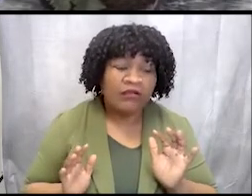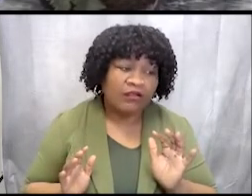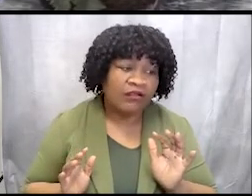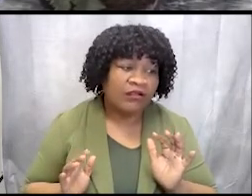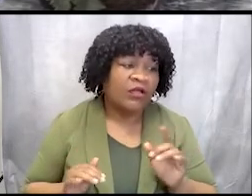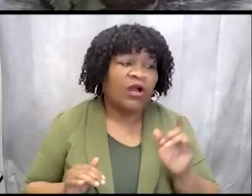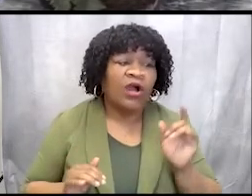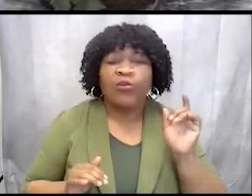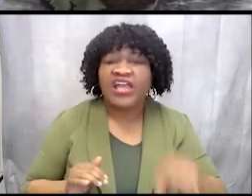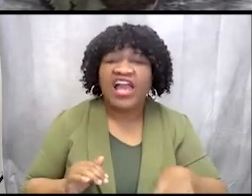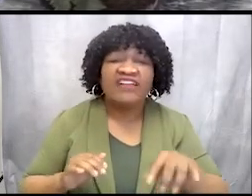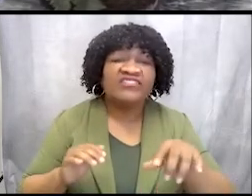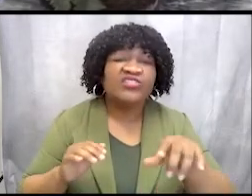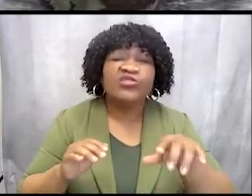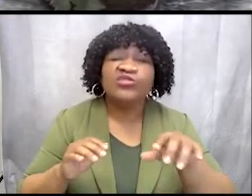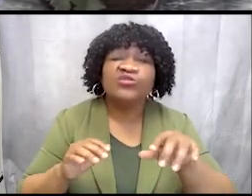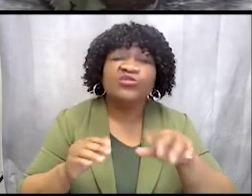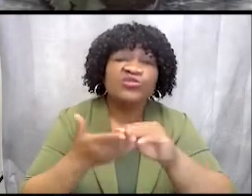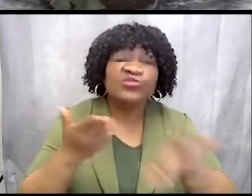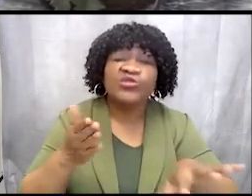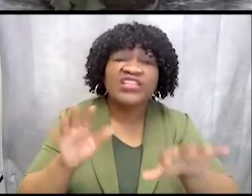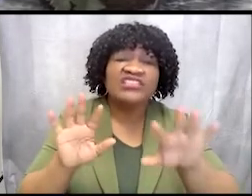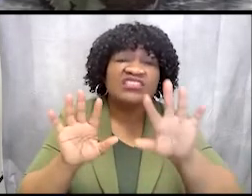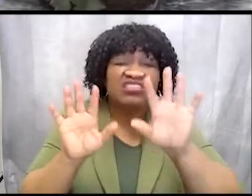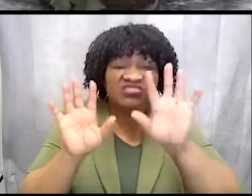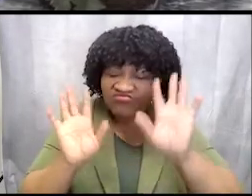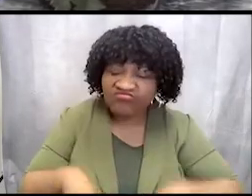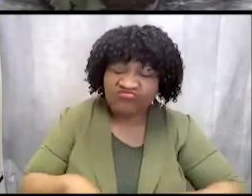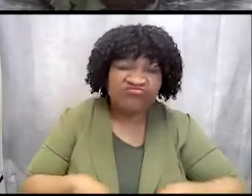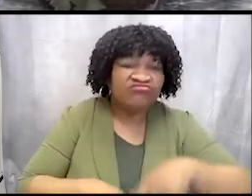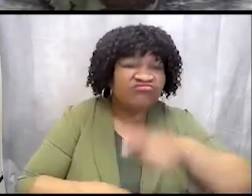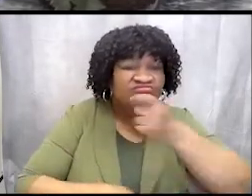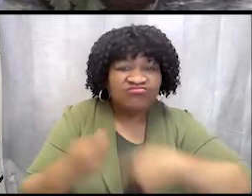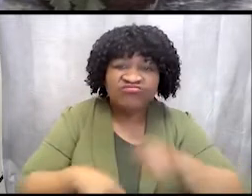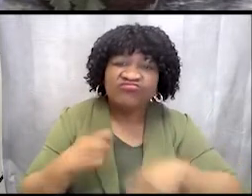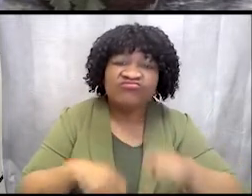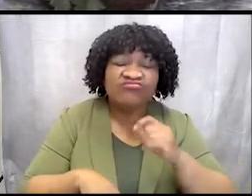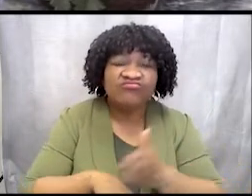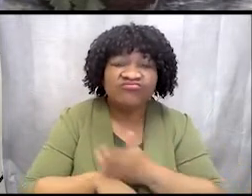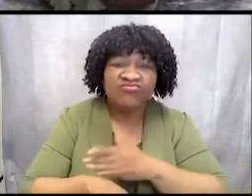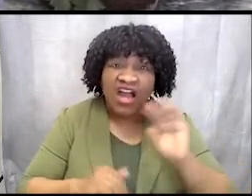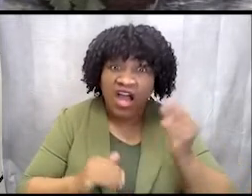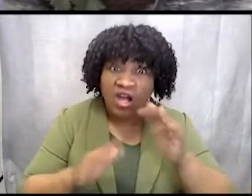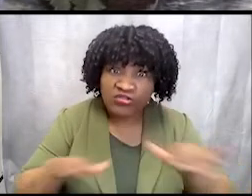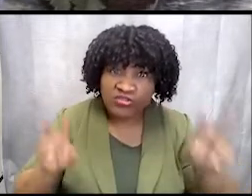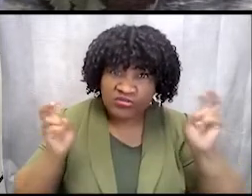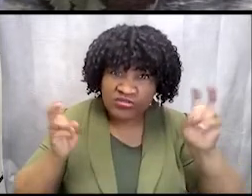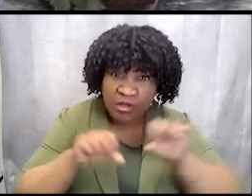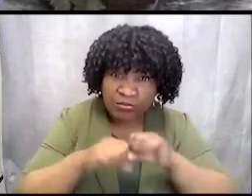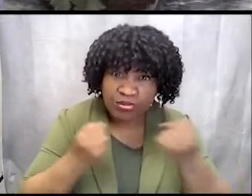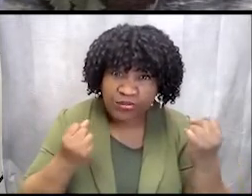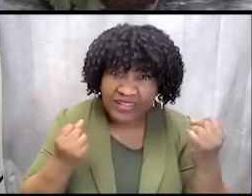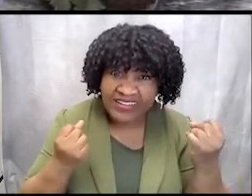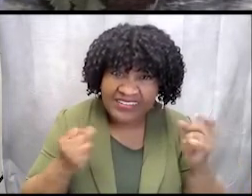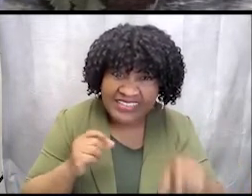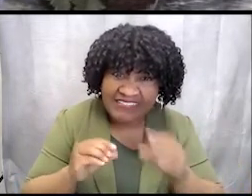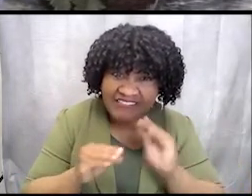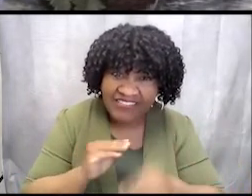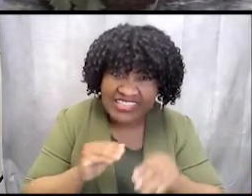we just have to tear them down and build them over again, as if our children are broken and need fixing.